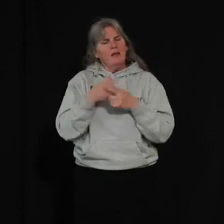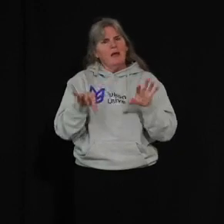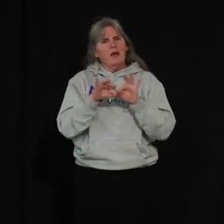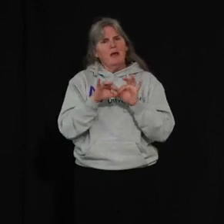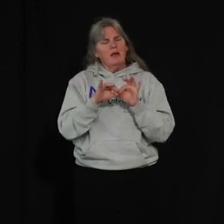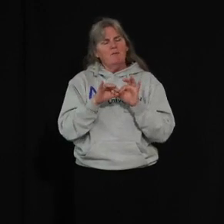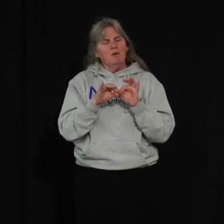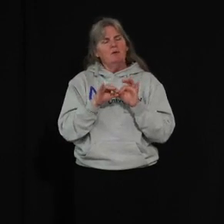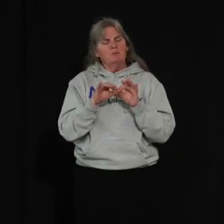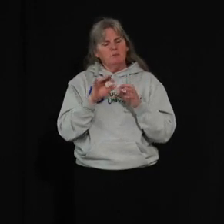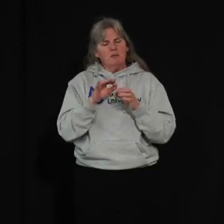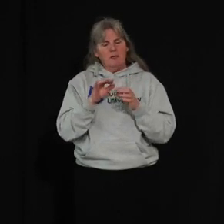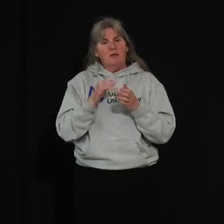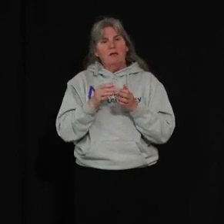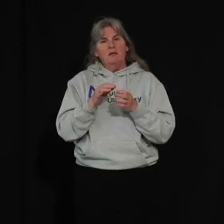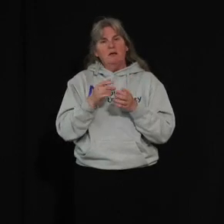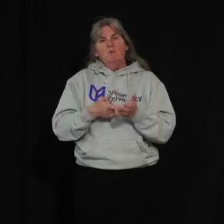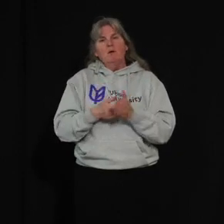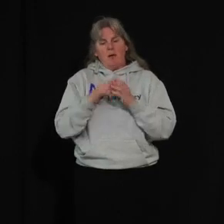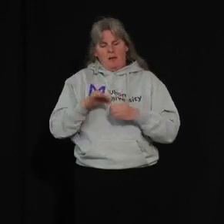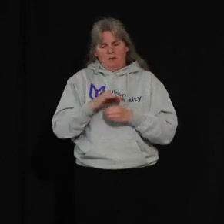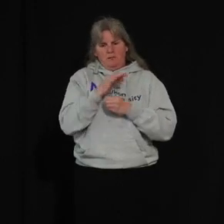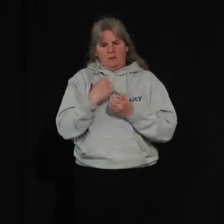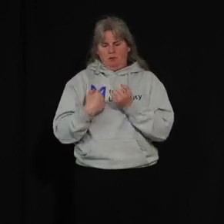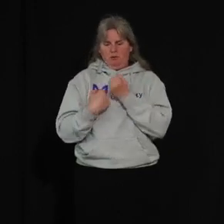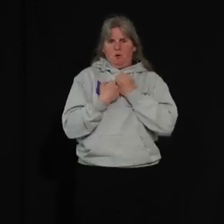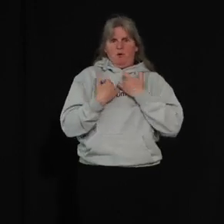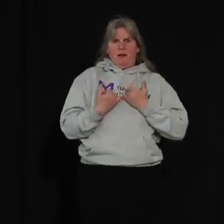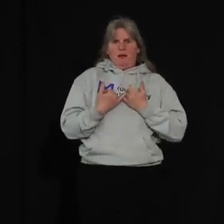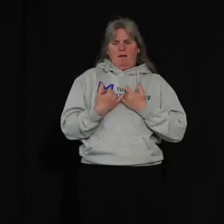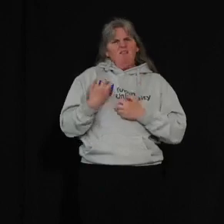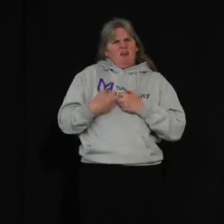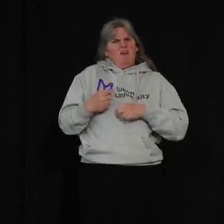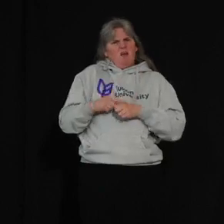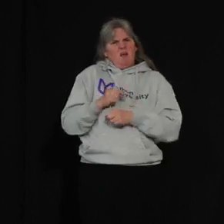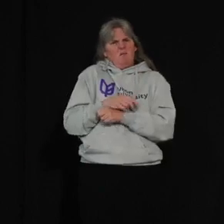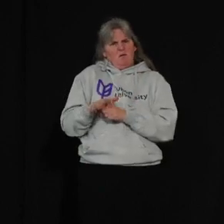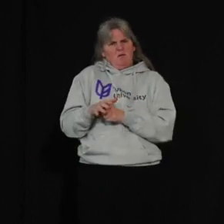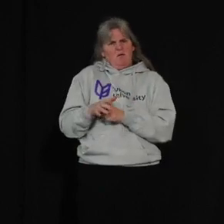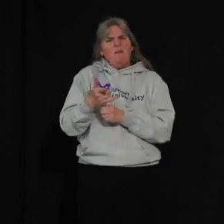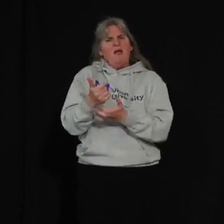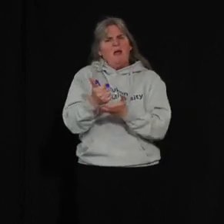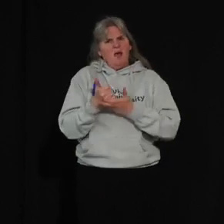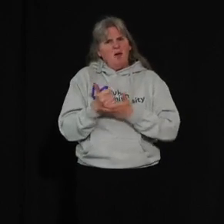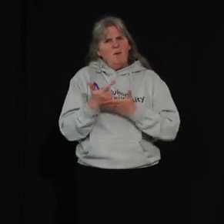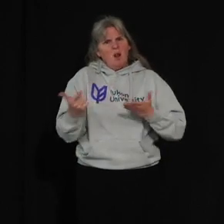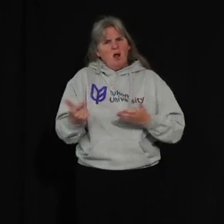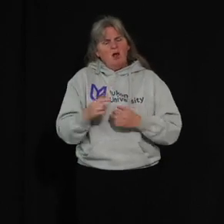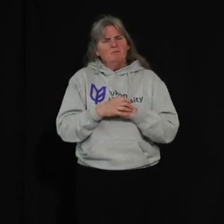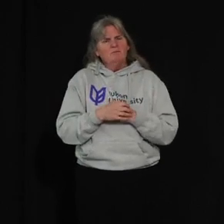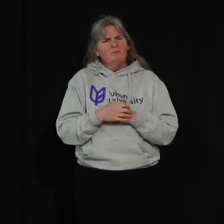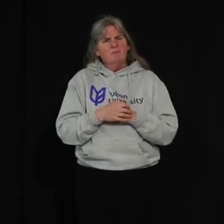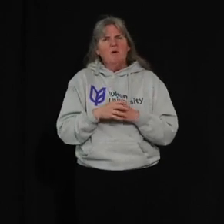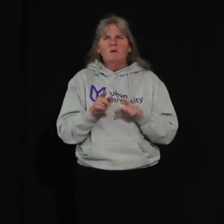recognizing the importance of spiritual support during these times and the importance of ceremonies in our lives.